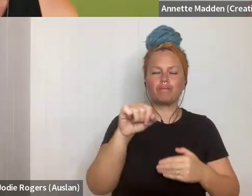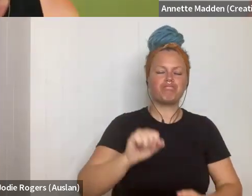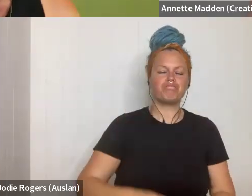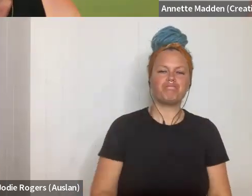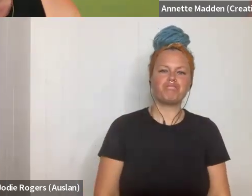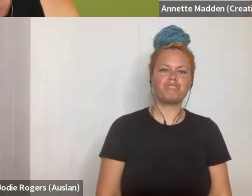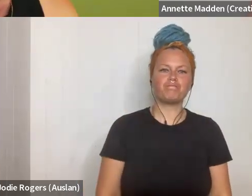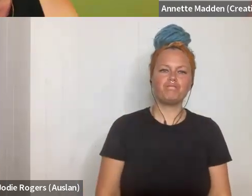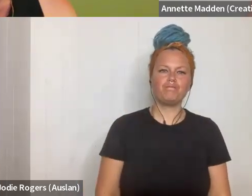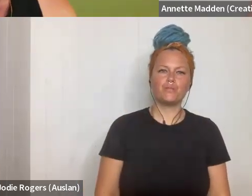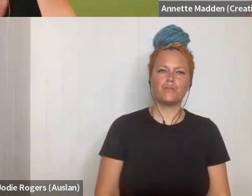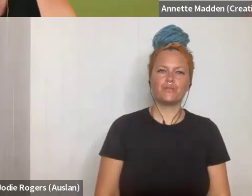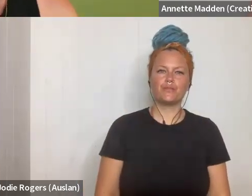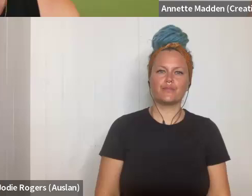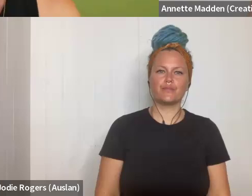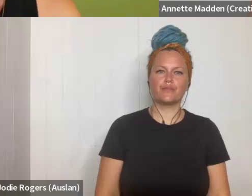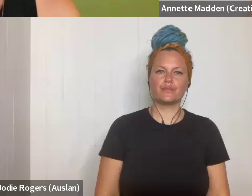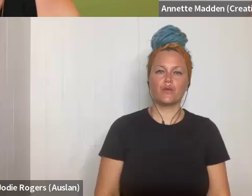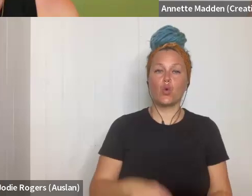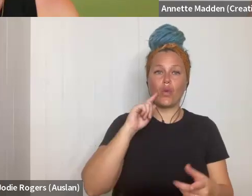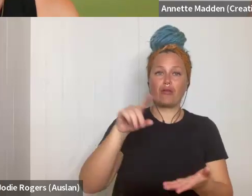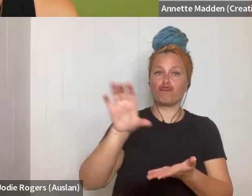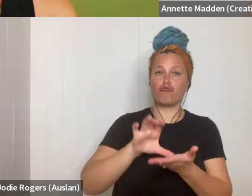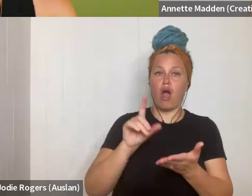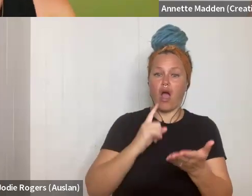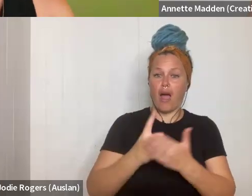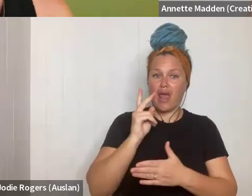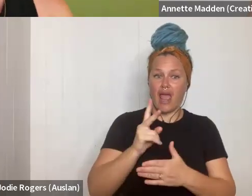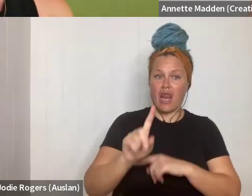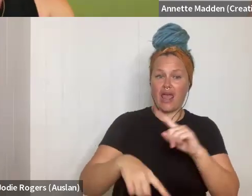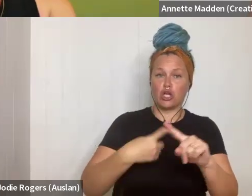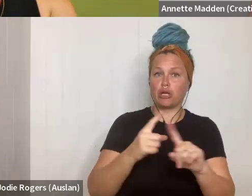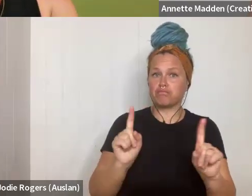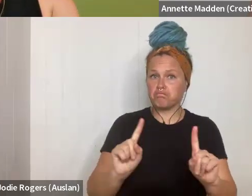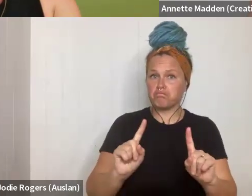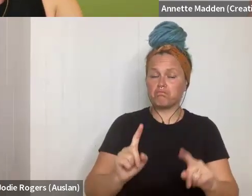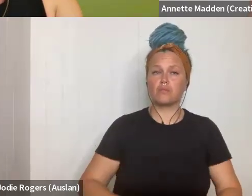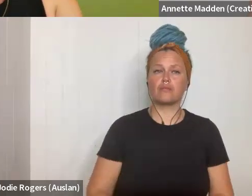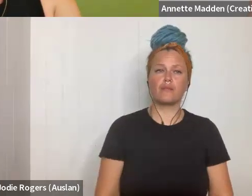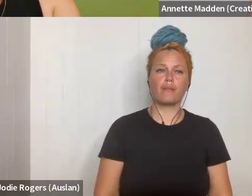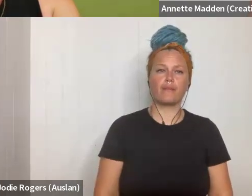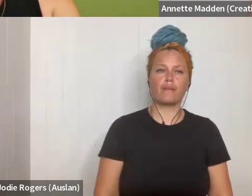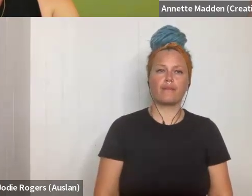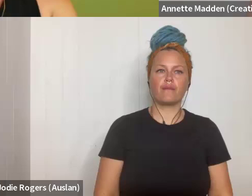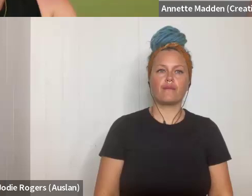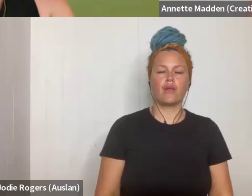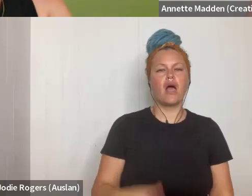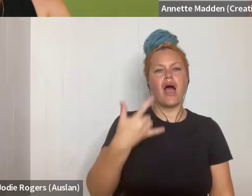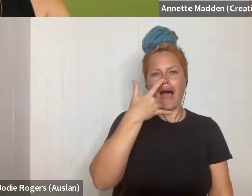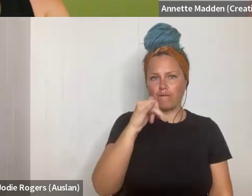goals, in whatever elements are critical for your activity and the ambitions that you have